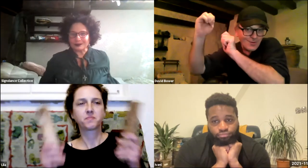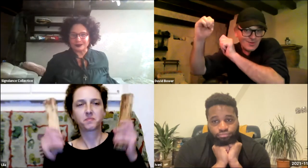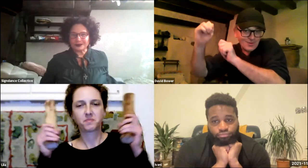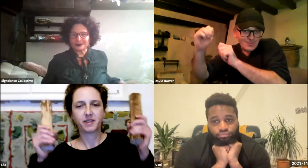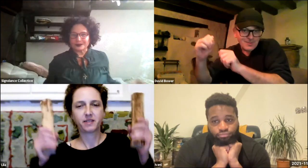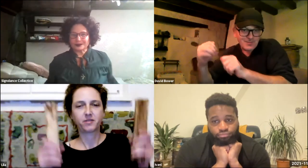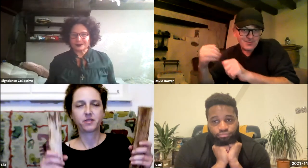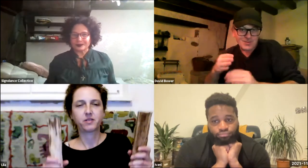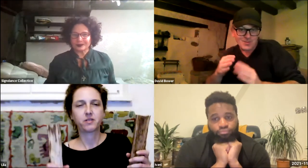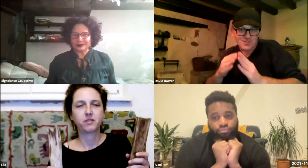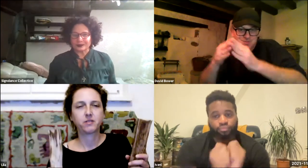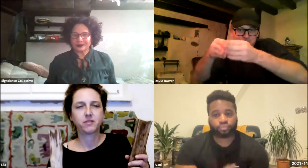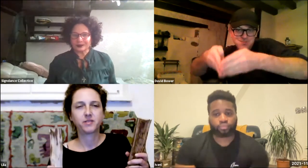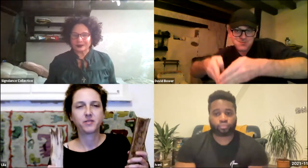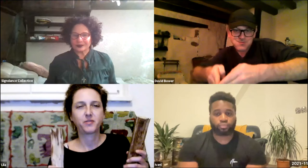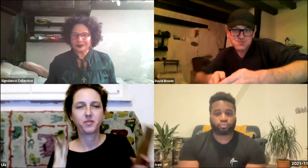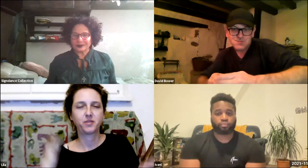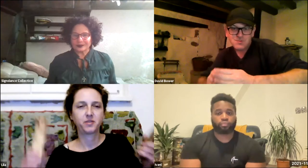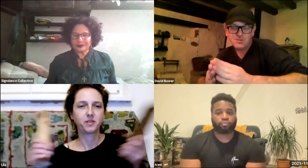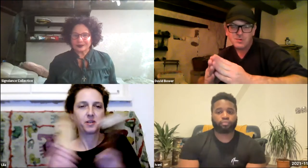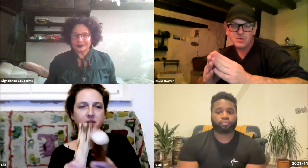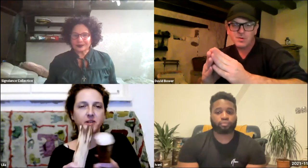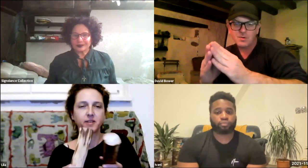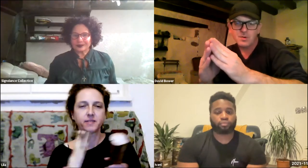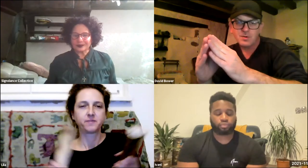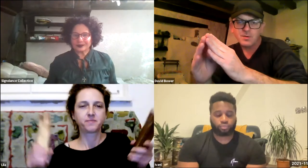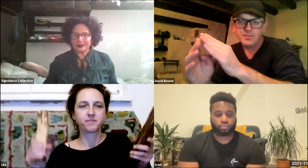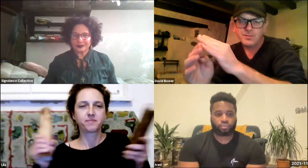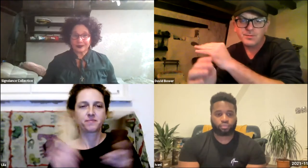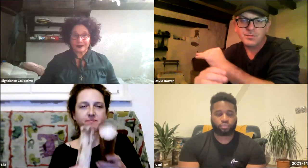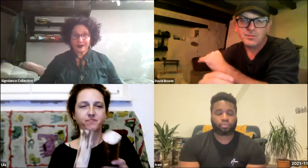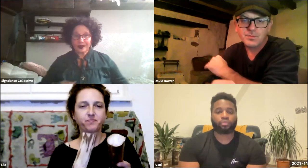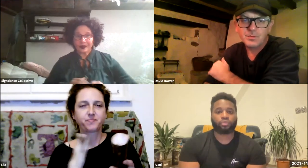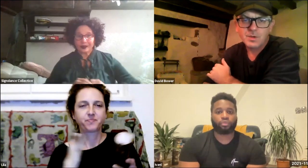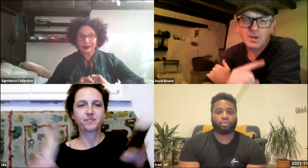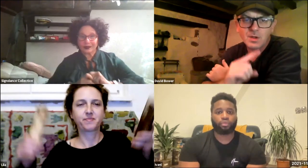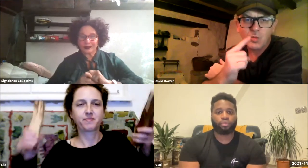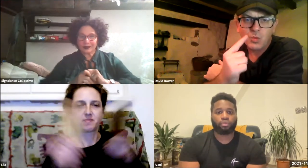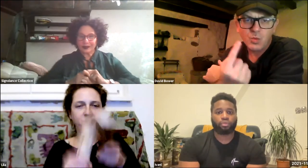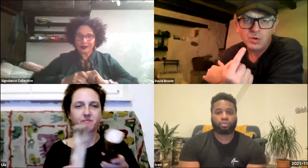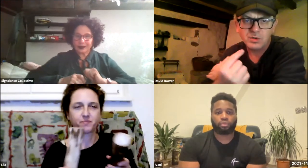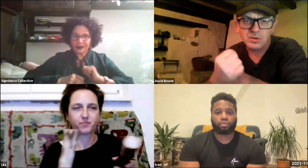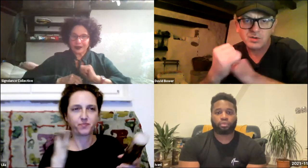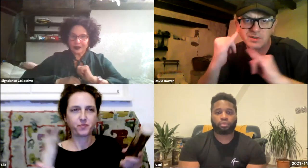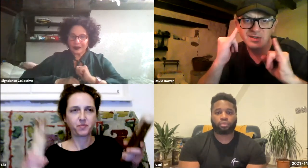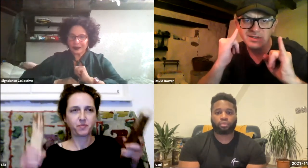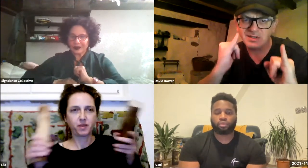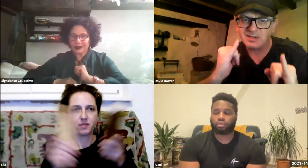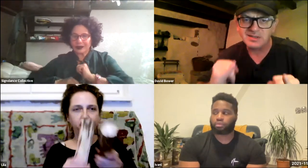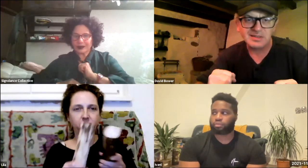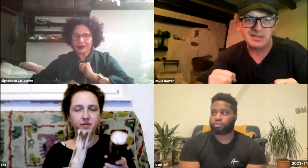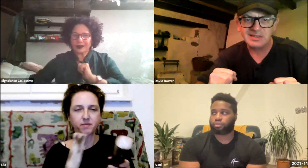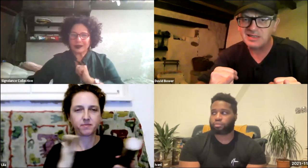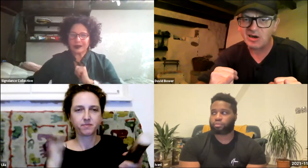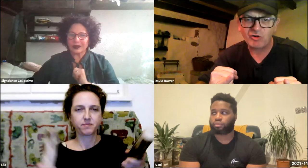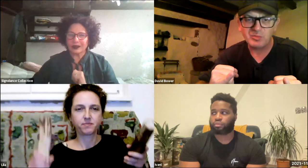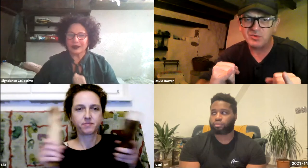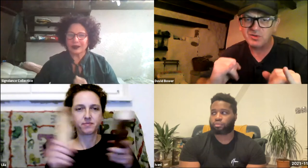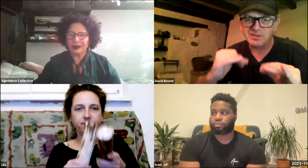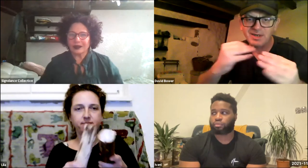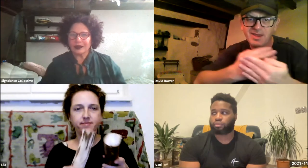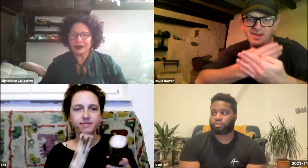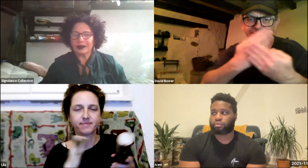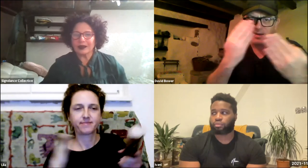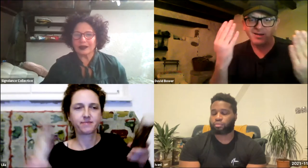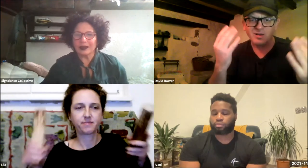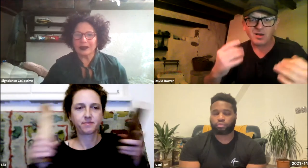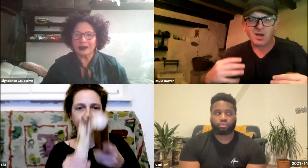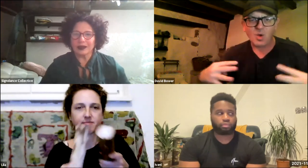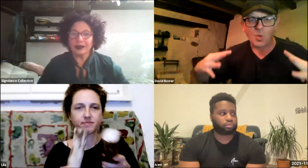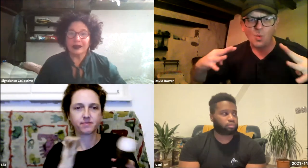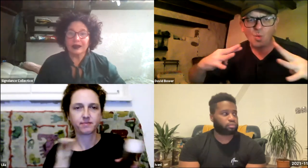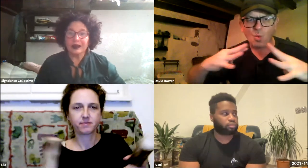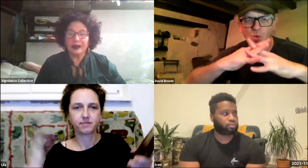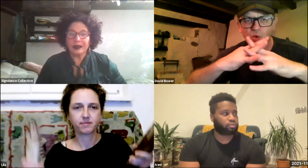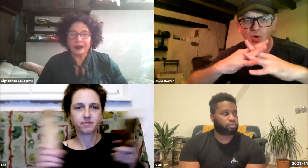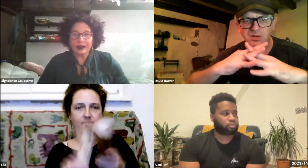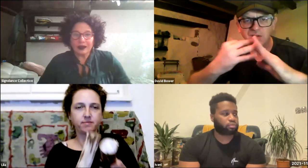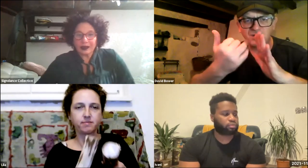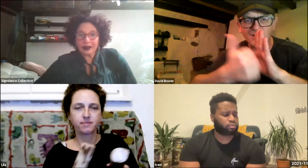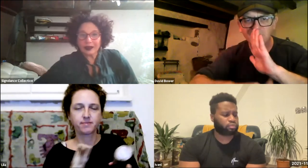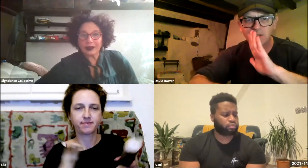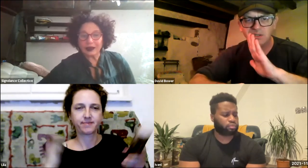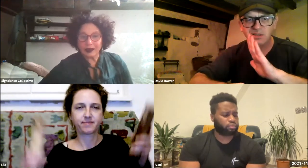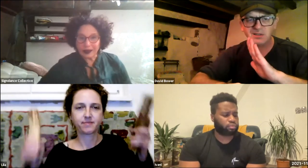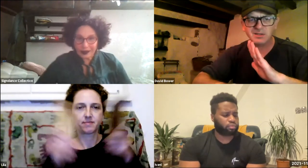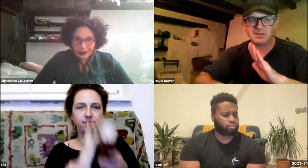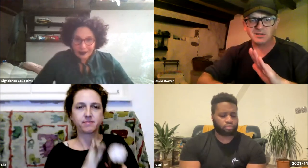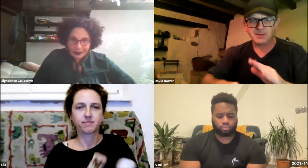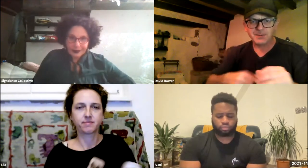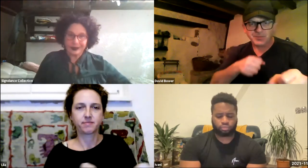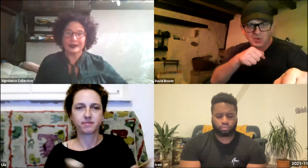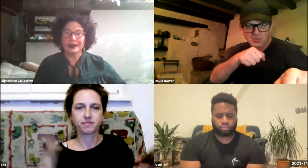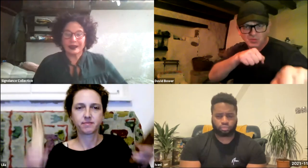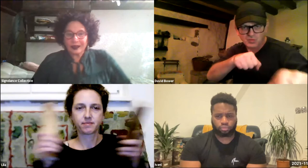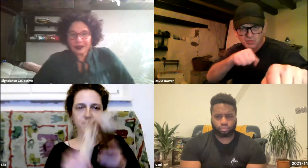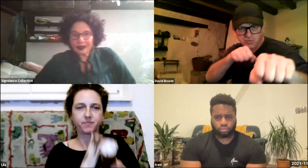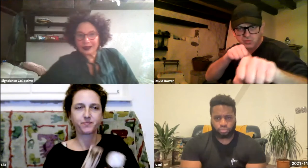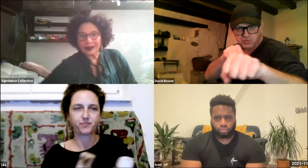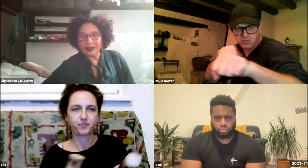it is really weird but, I think Julie